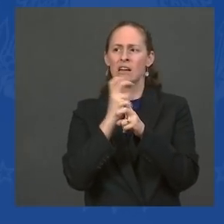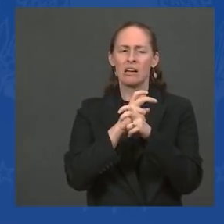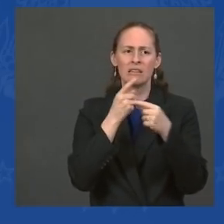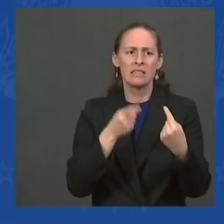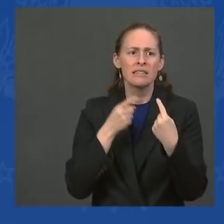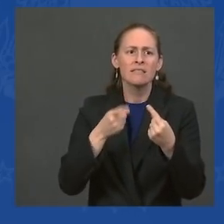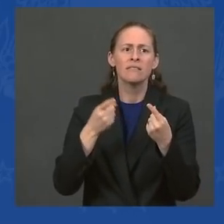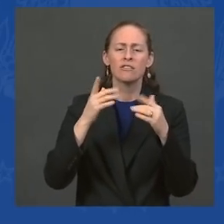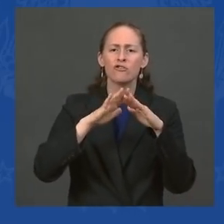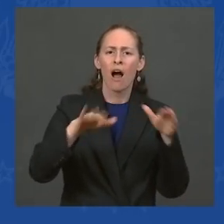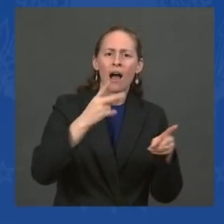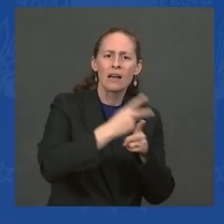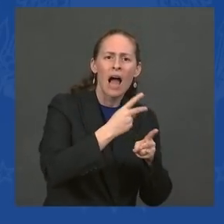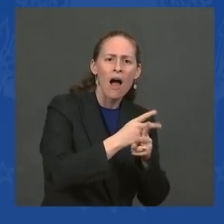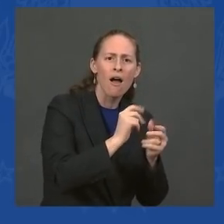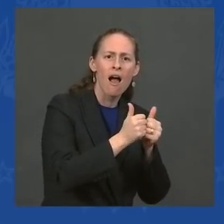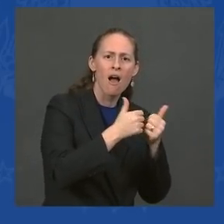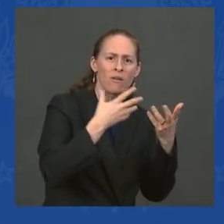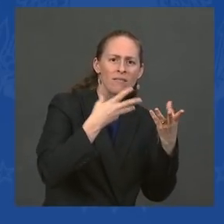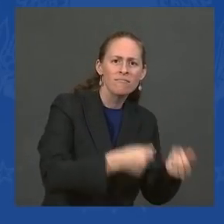I -- I didn't fully appreciate it